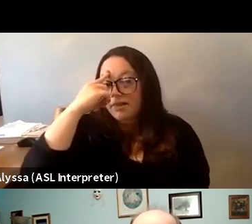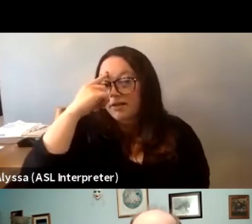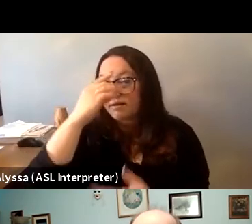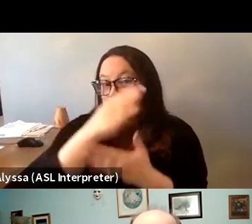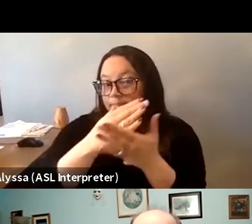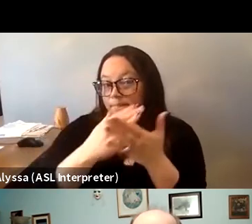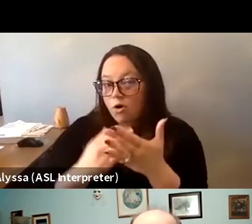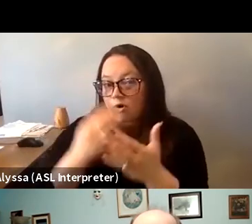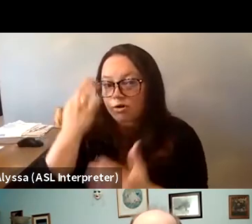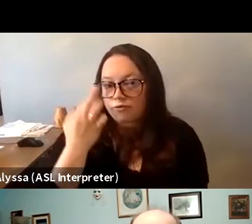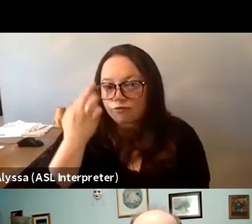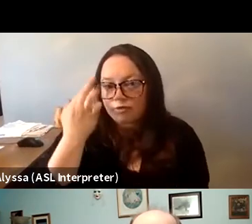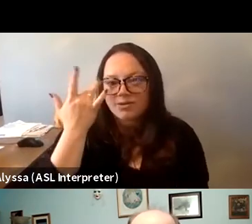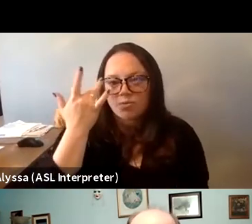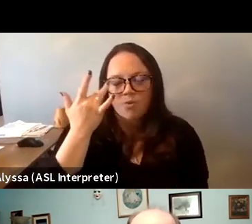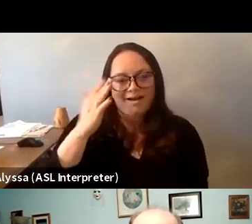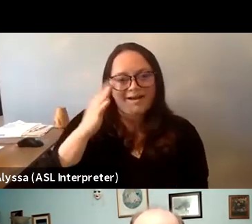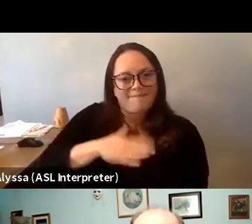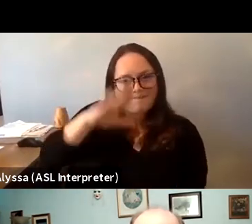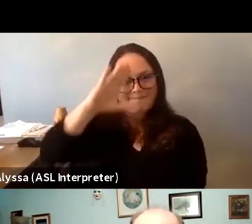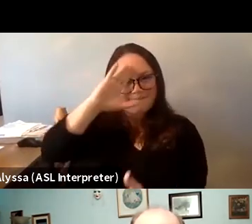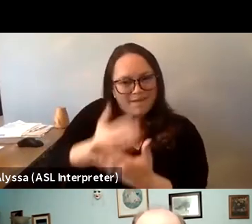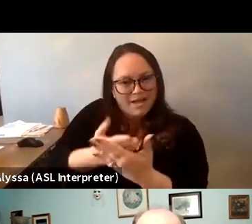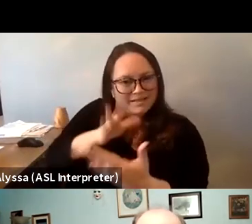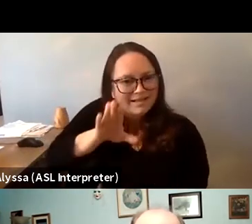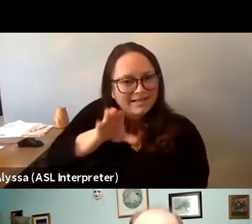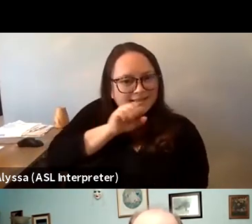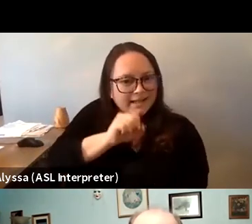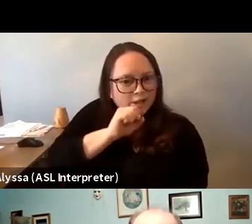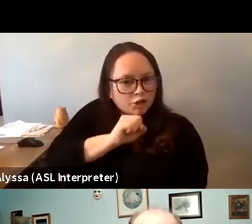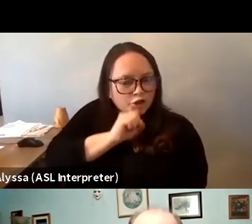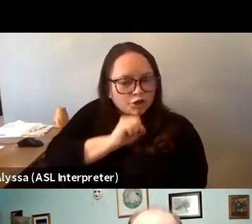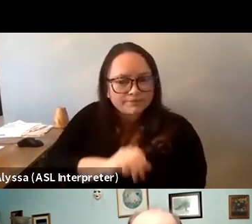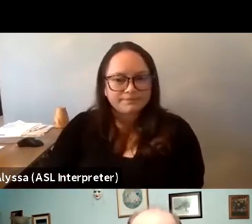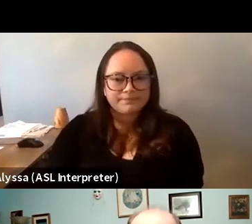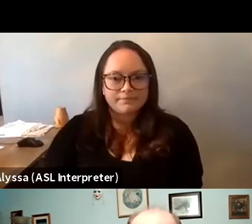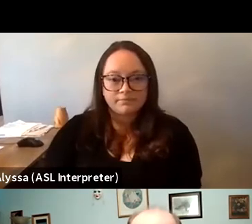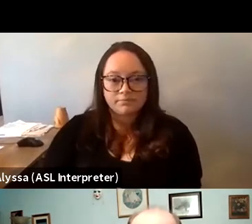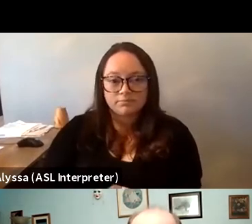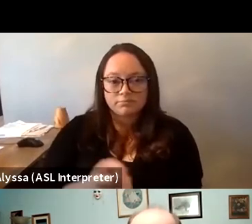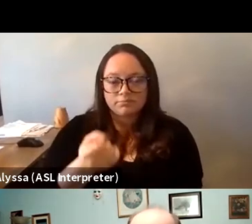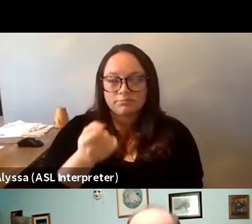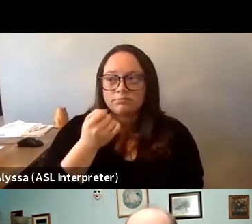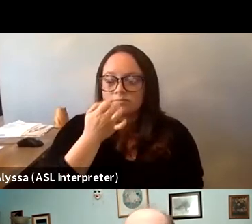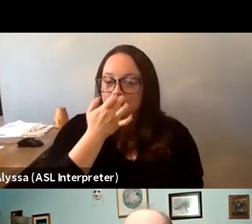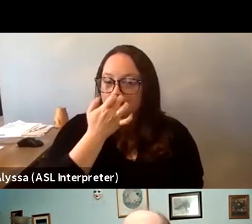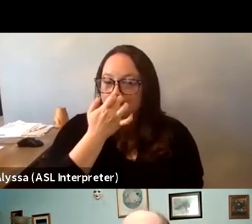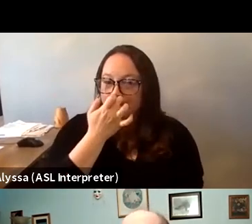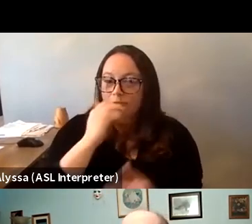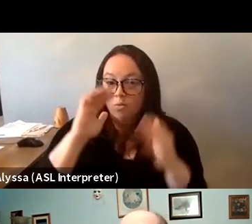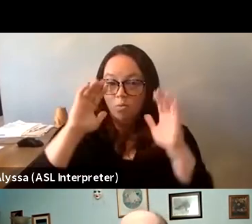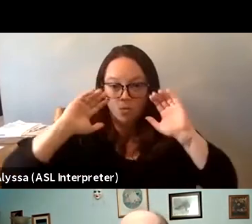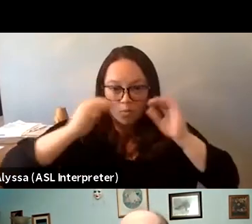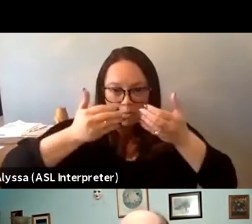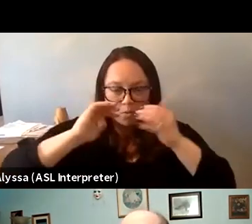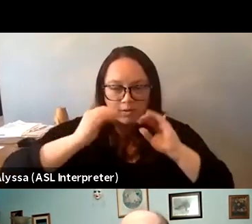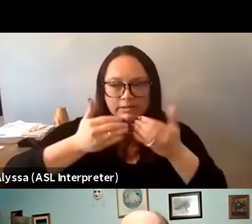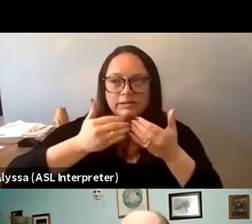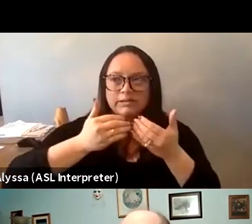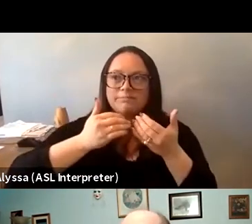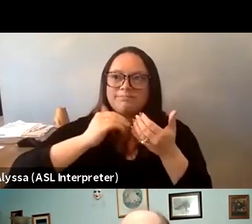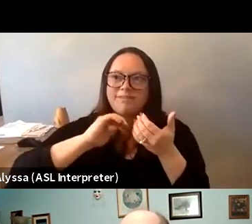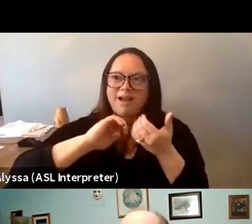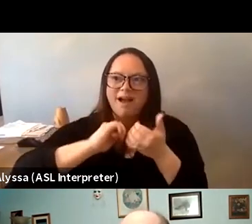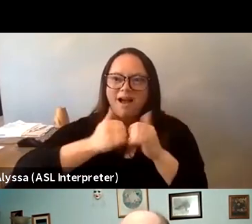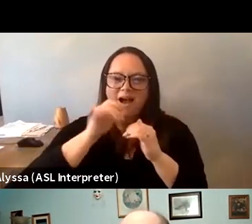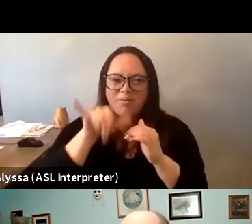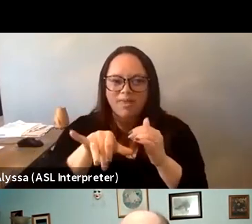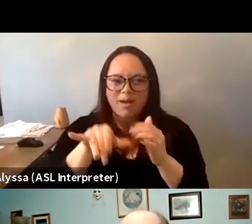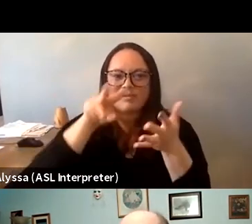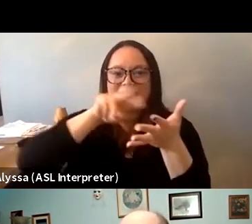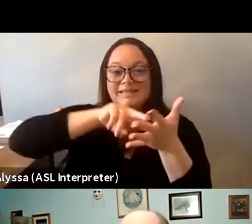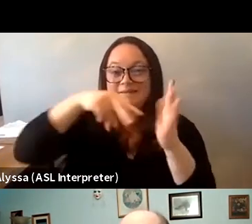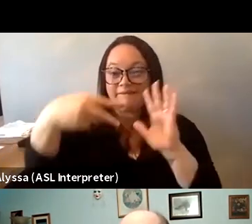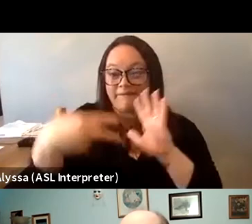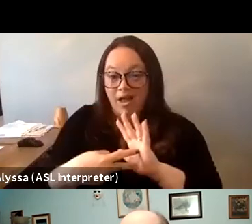my son's age, um, the way autism was, was defined back in the in